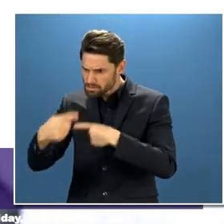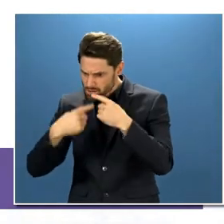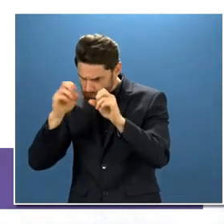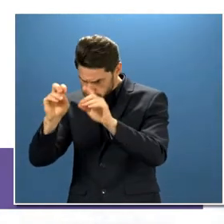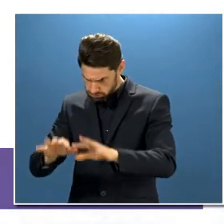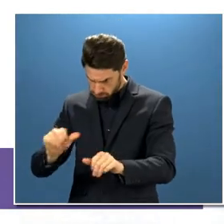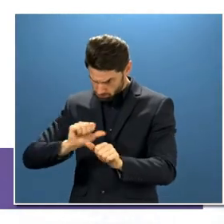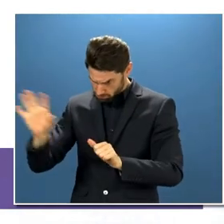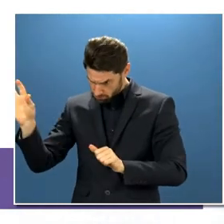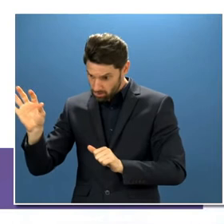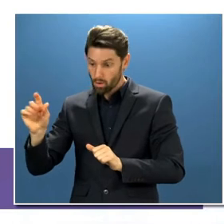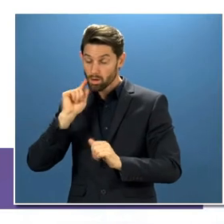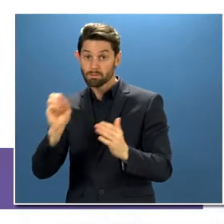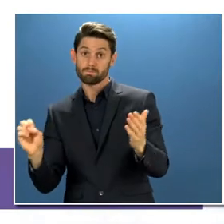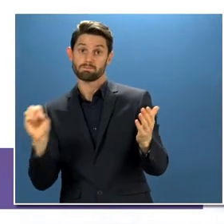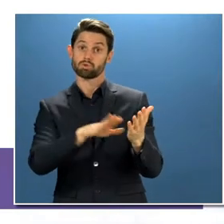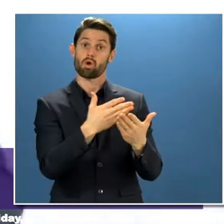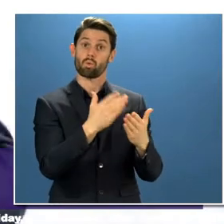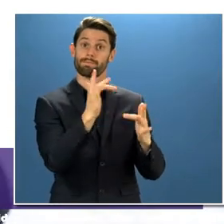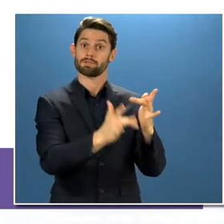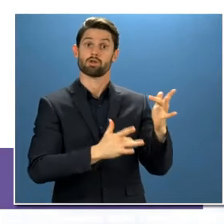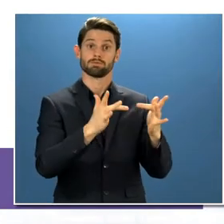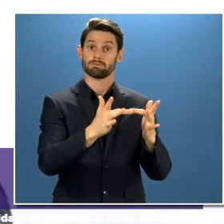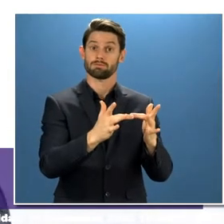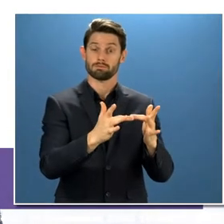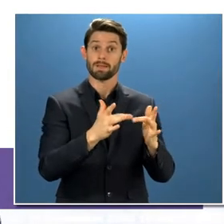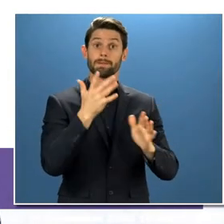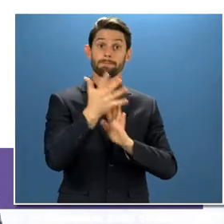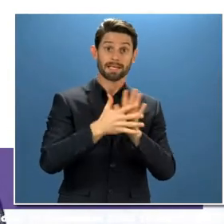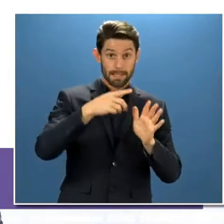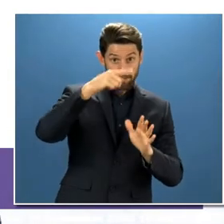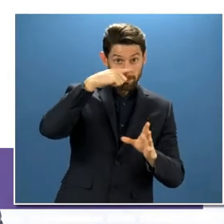on a website so that both people with a disability, but employers